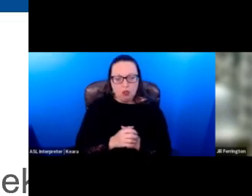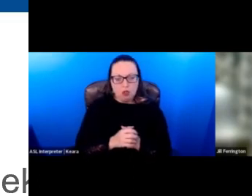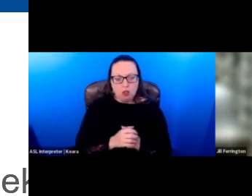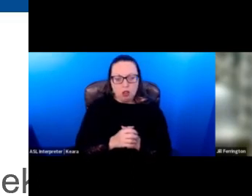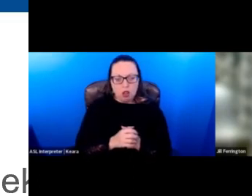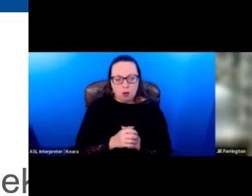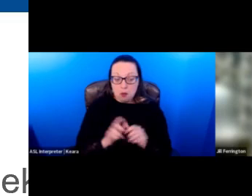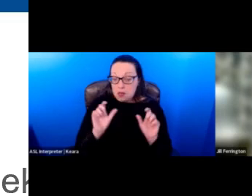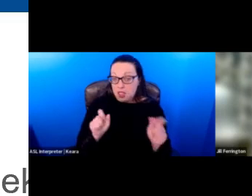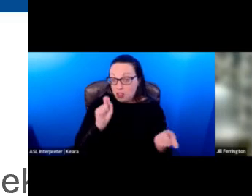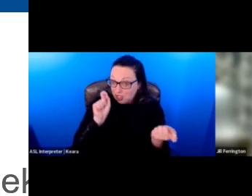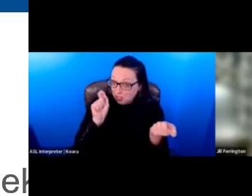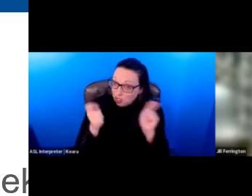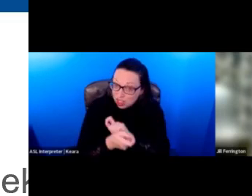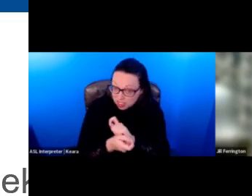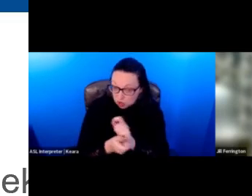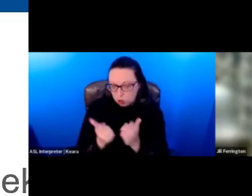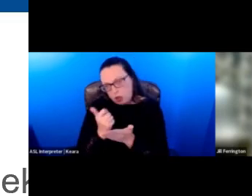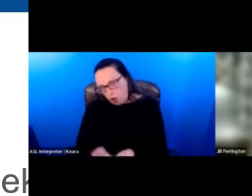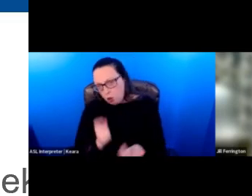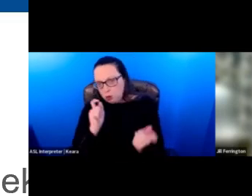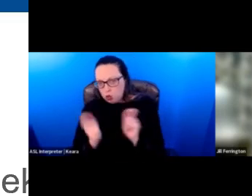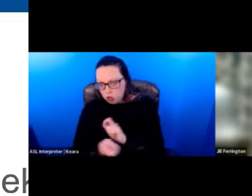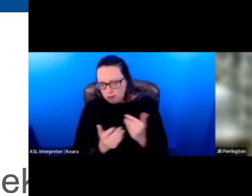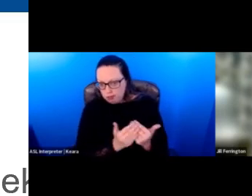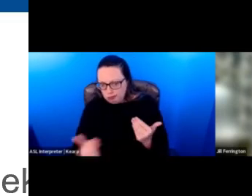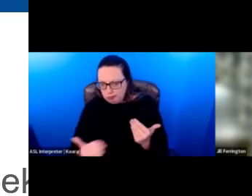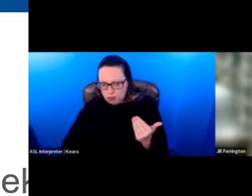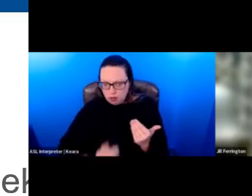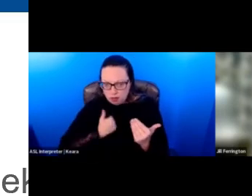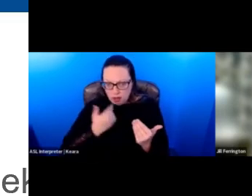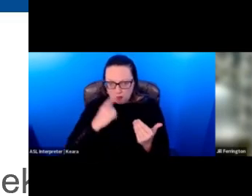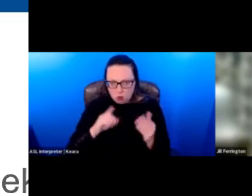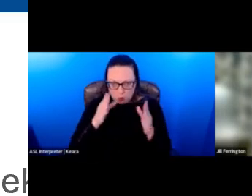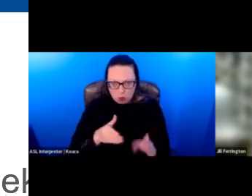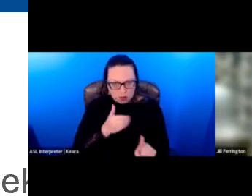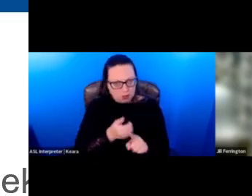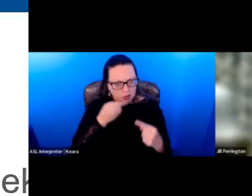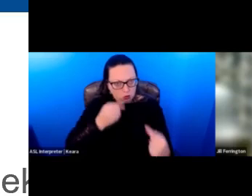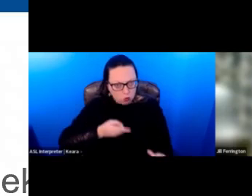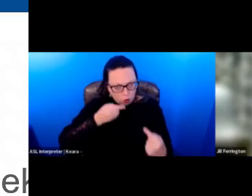changed the course helped change the course of the life. For a person who has been struggling for many years and doesn't know